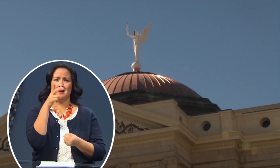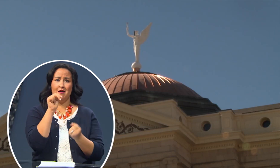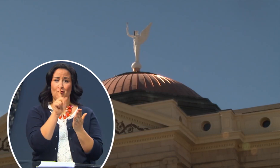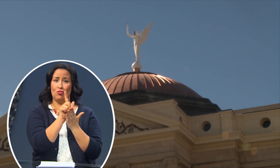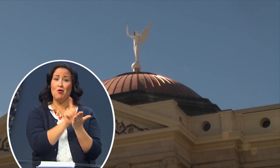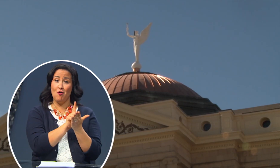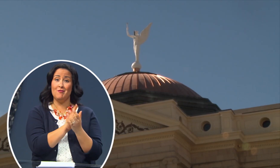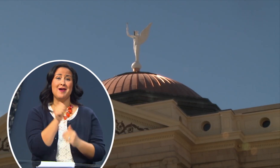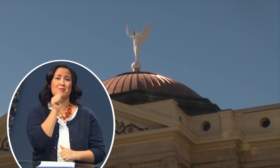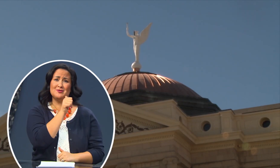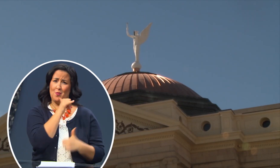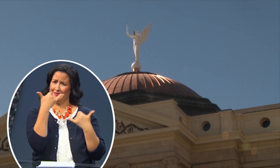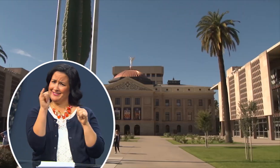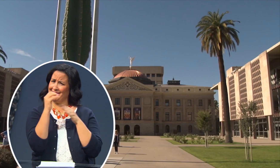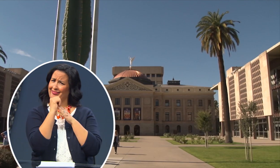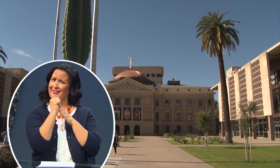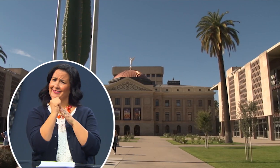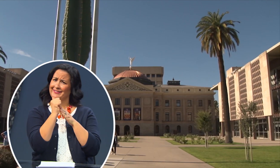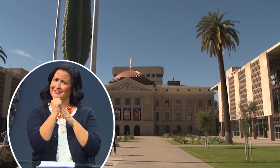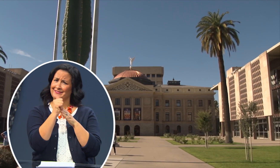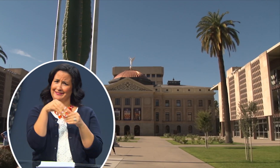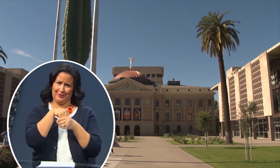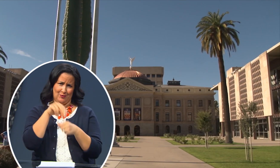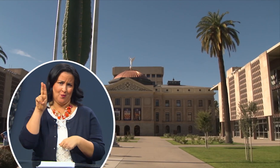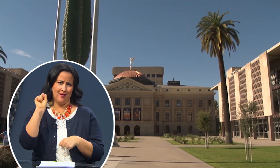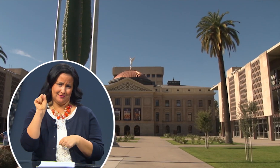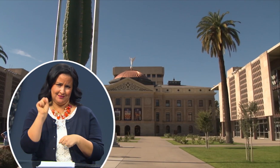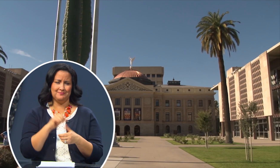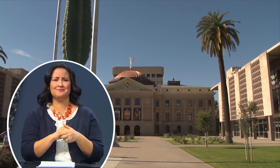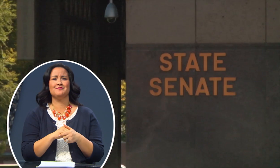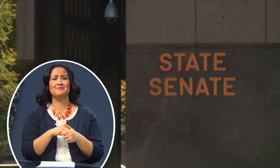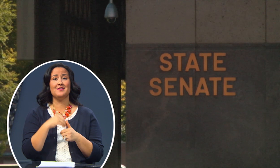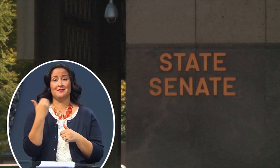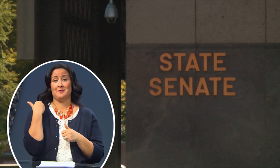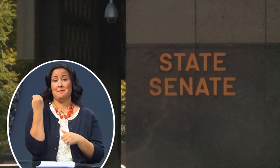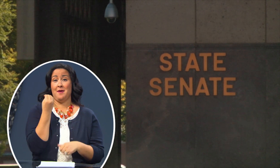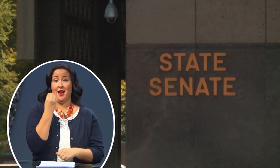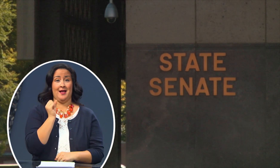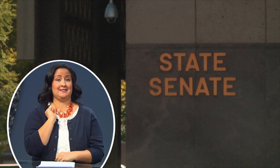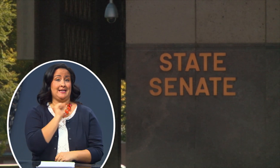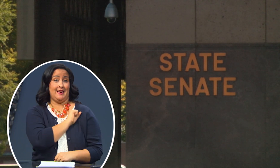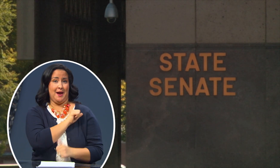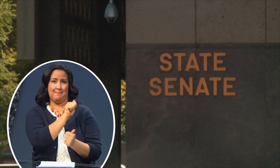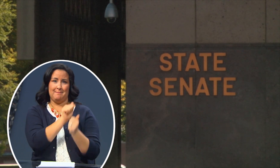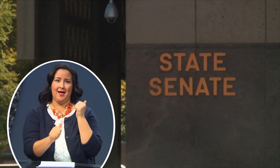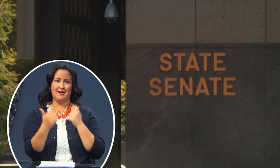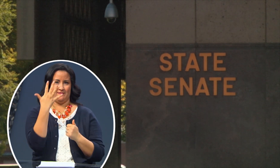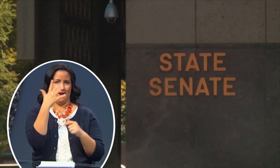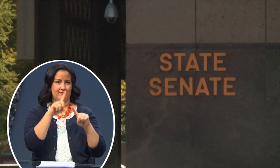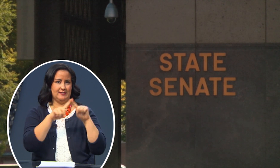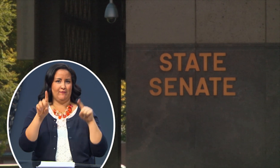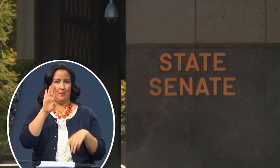ARIZONA CONTINUES TO LEAD THE COUNTRY IN PRO-GUN LEGISLATION. MONDAY A SENATE COMMITTEE PASSED